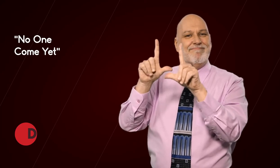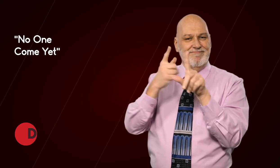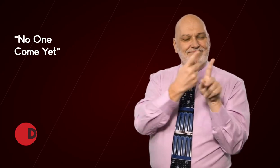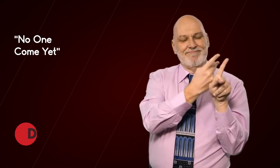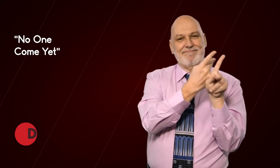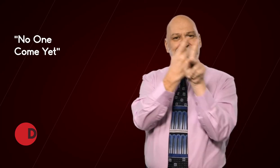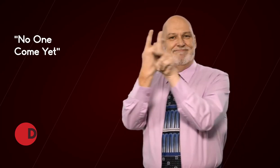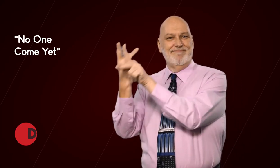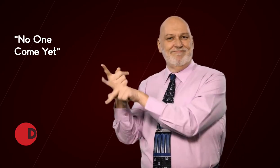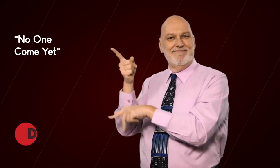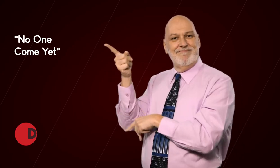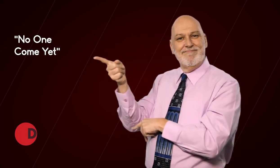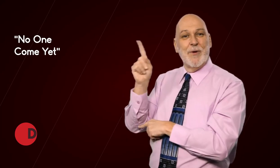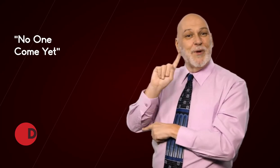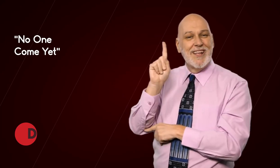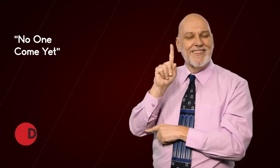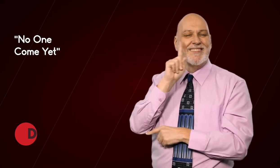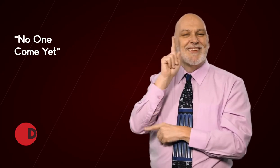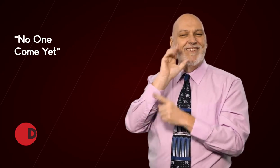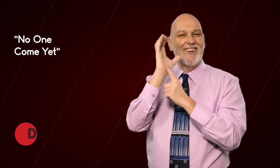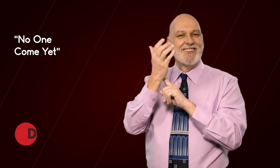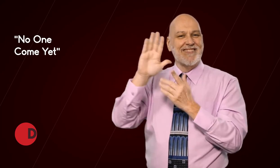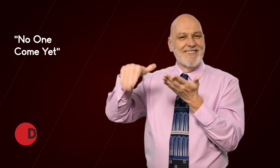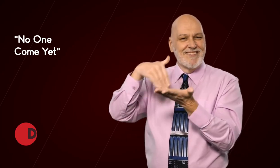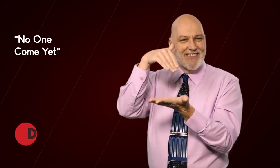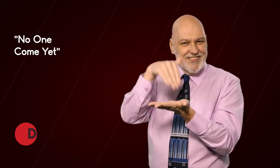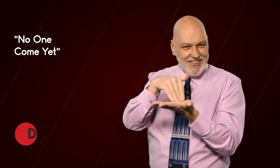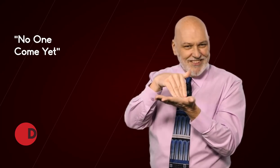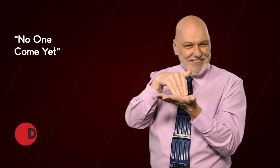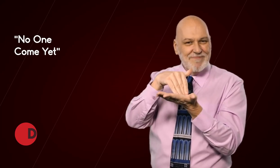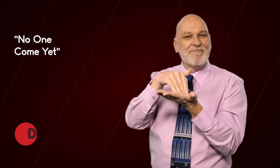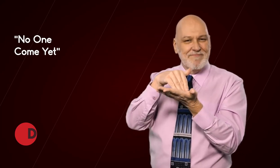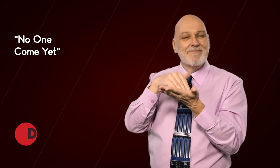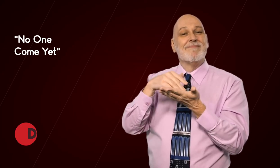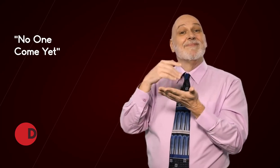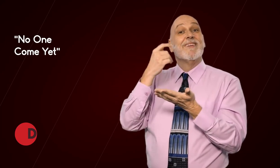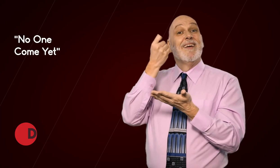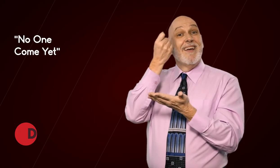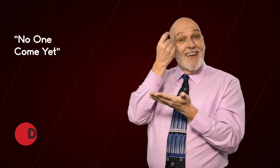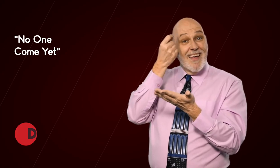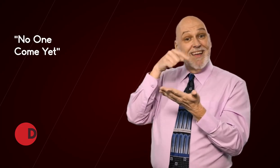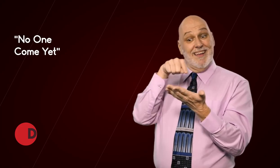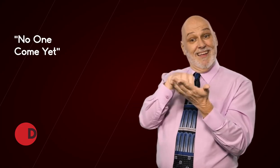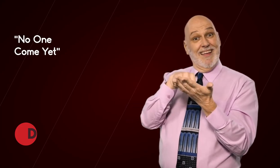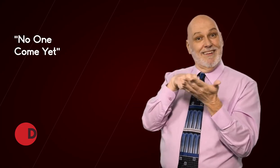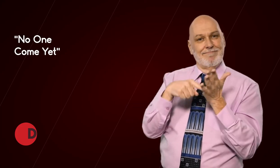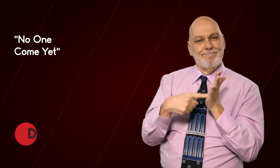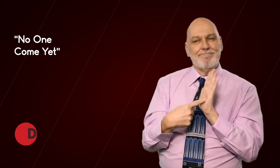currently on loan to the Deaf Culture Centre,